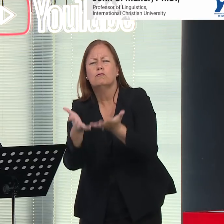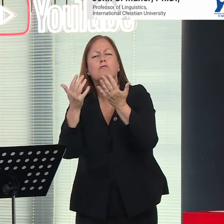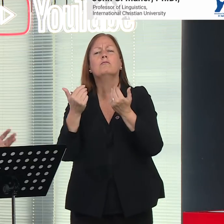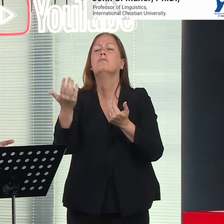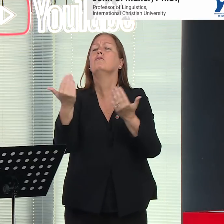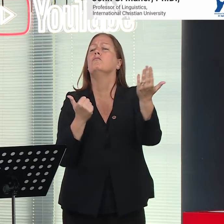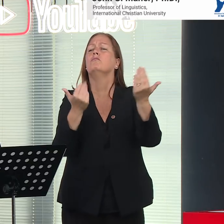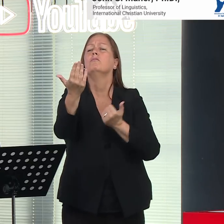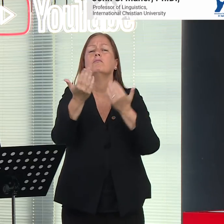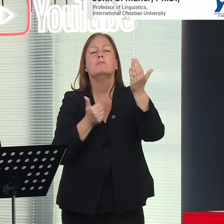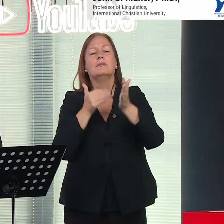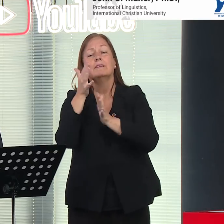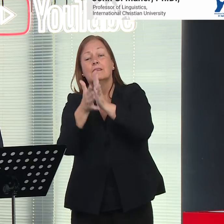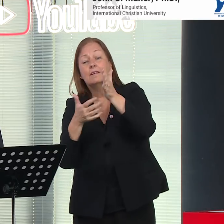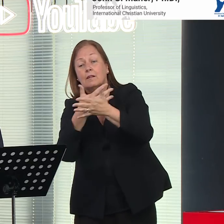cultures that we have.